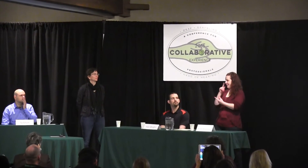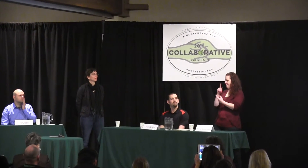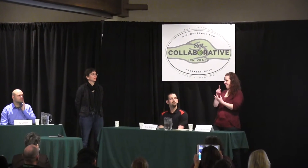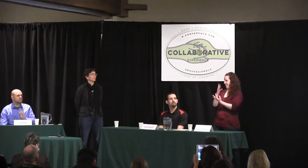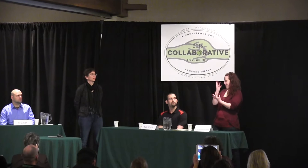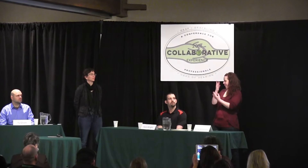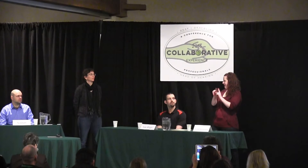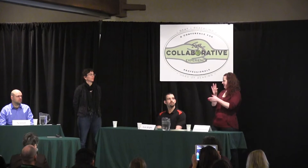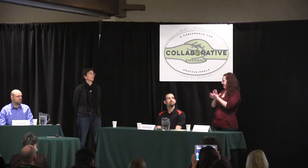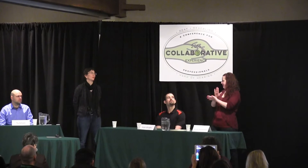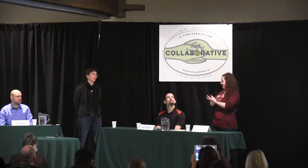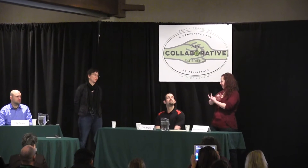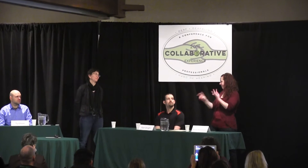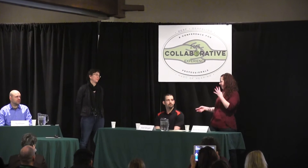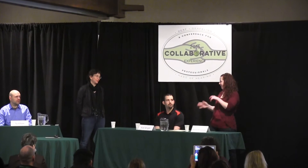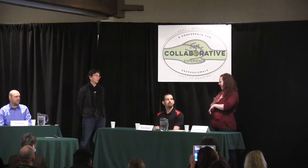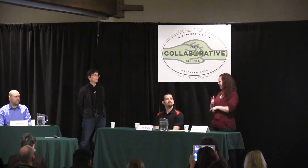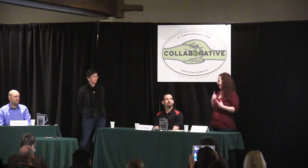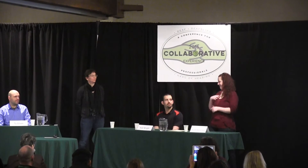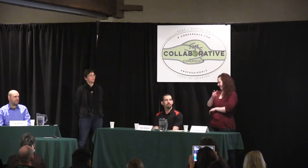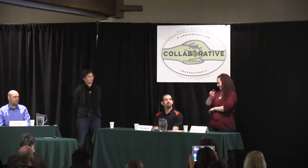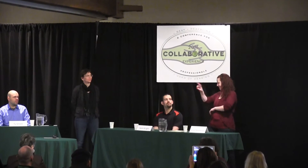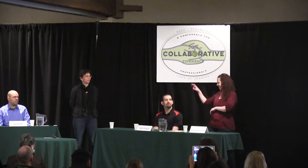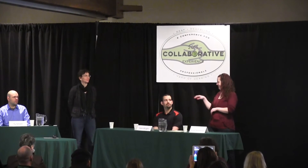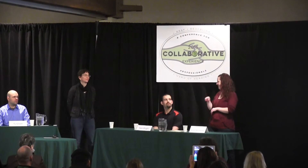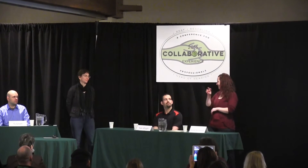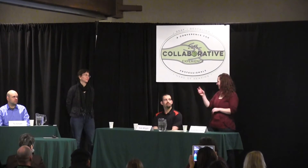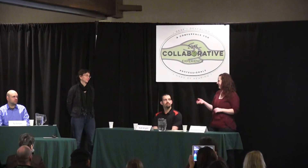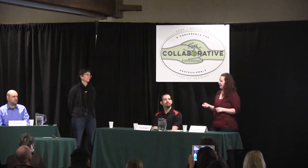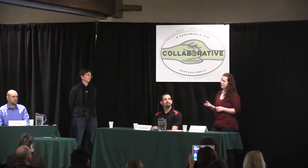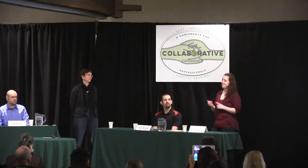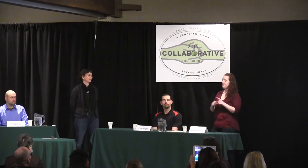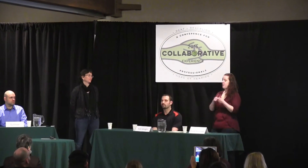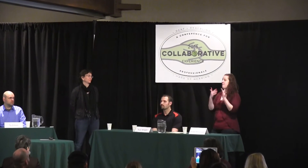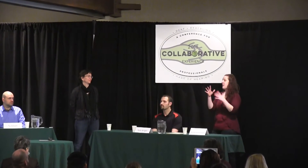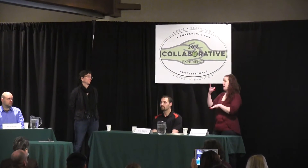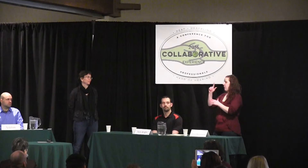because I went to four different schools, so I kind of hopped around a lot.